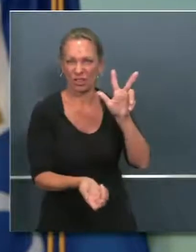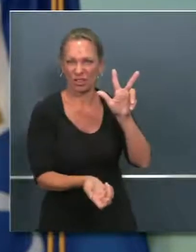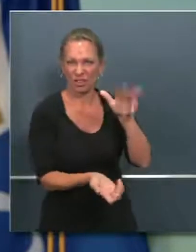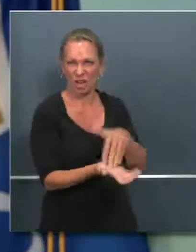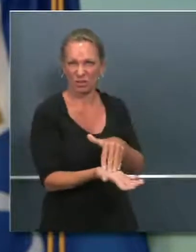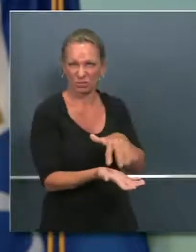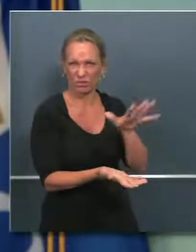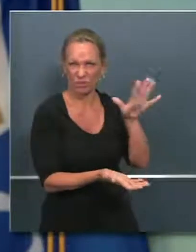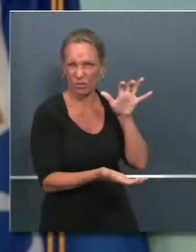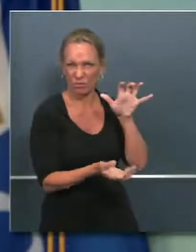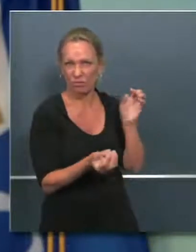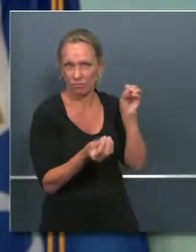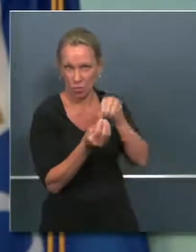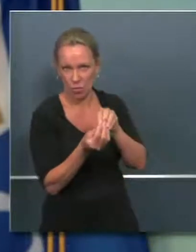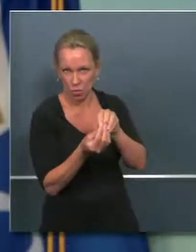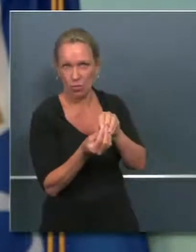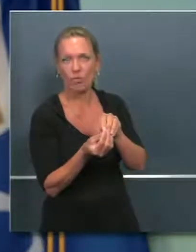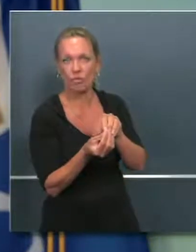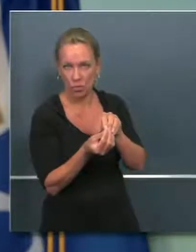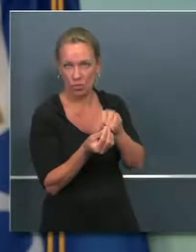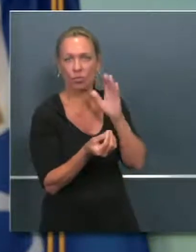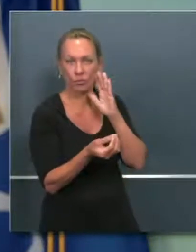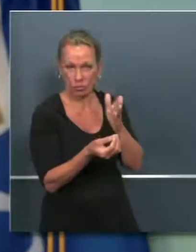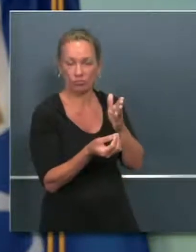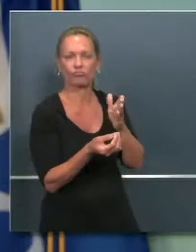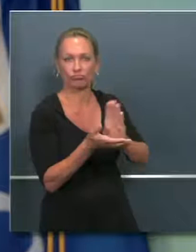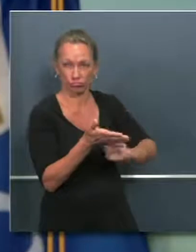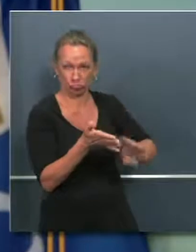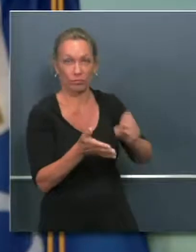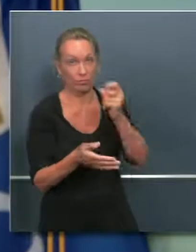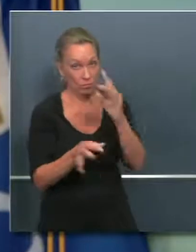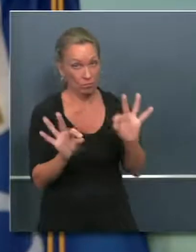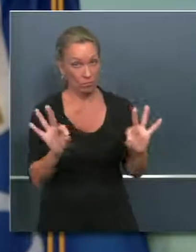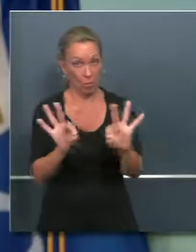that's the case so it's a heart a large percentage of the total number of prisoners in San Quentin